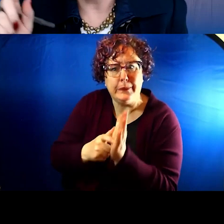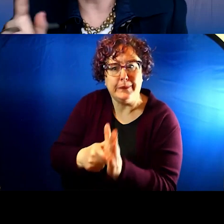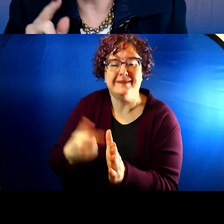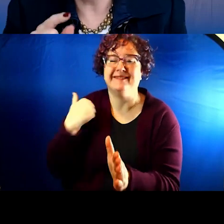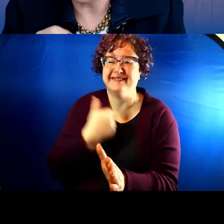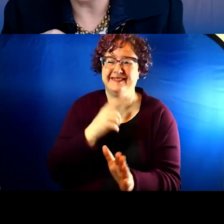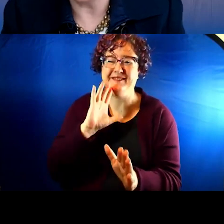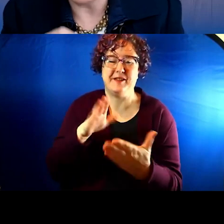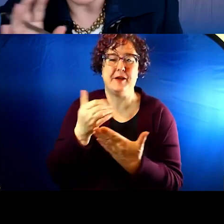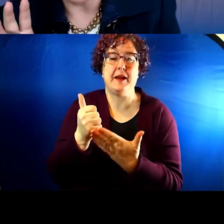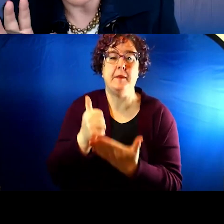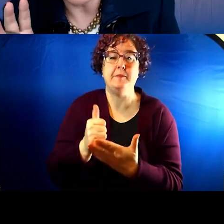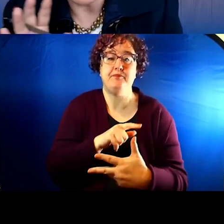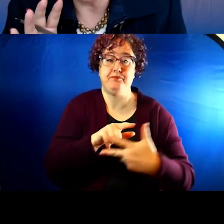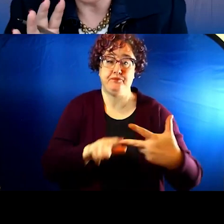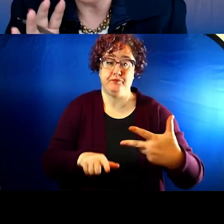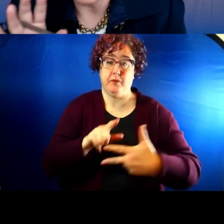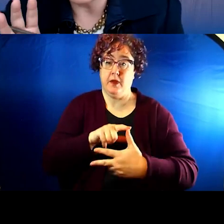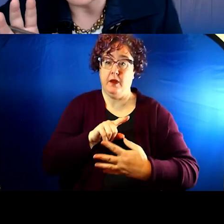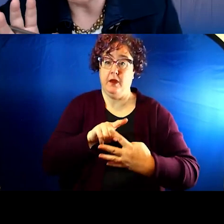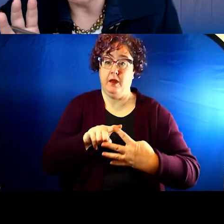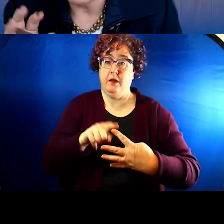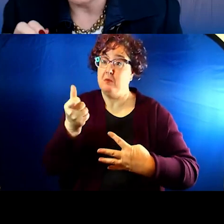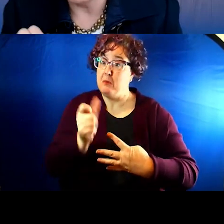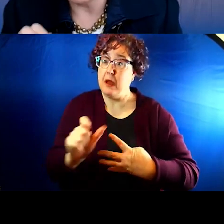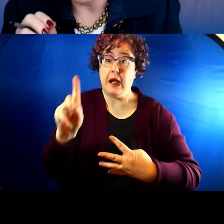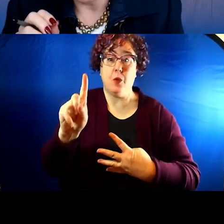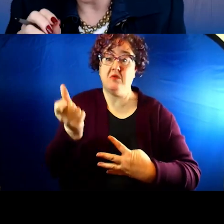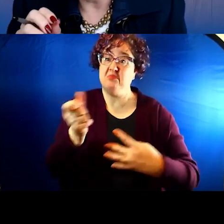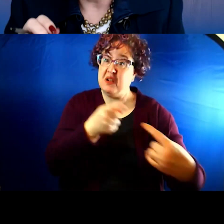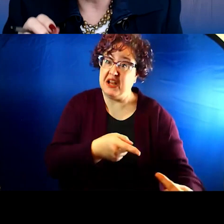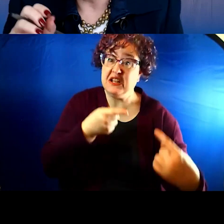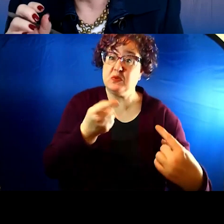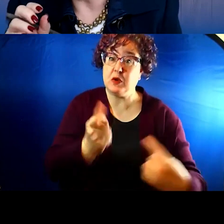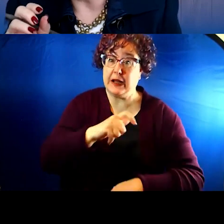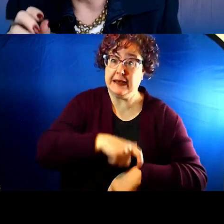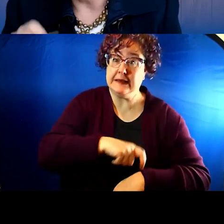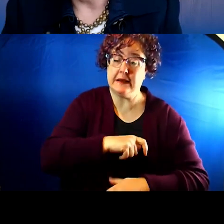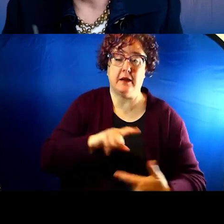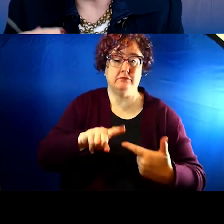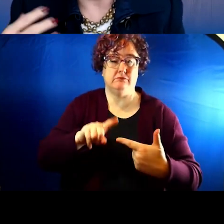IS THE NEW TAG LINE ANYONE, ANY STRUGGLE, ANY TIME? HOPE, HELP, HEALING?